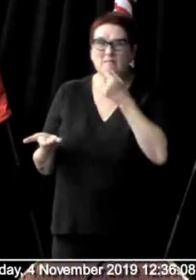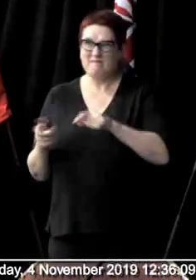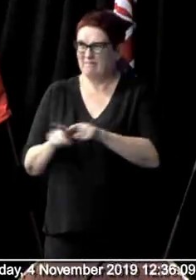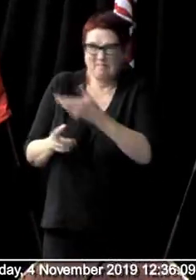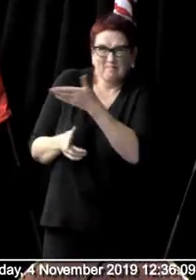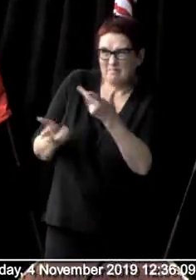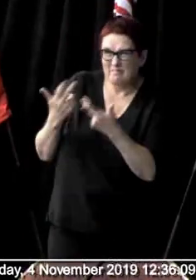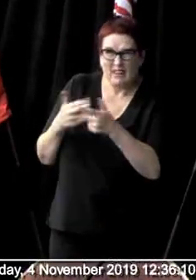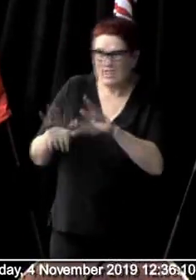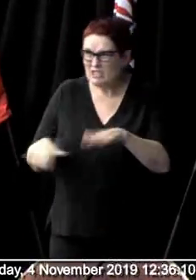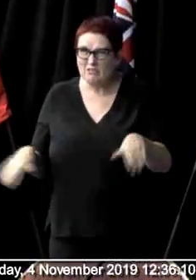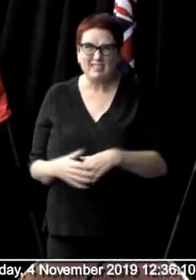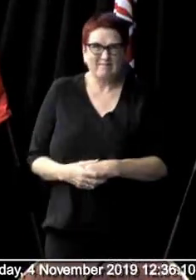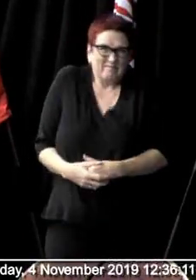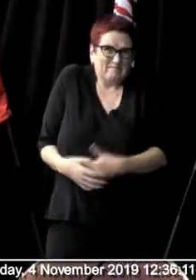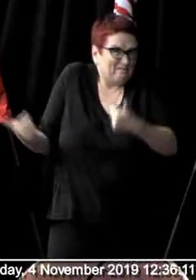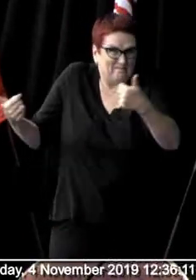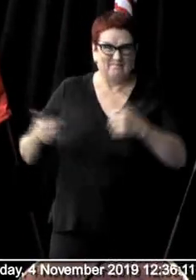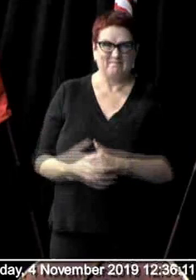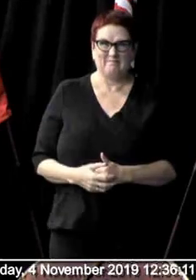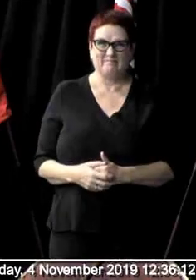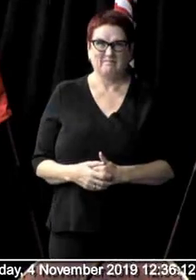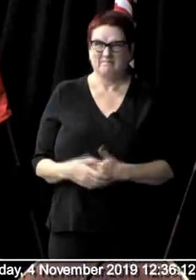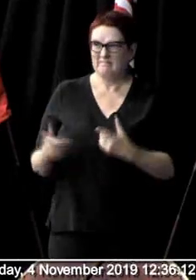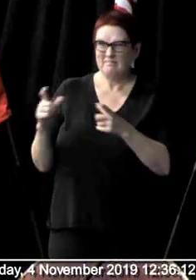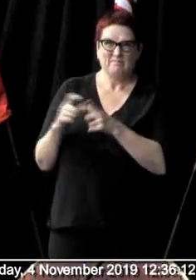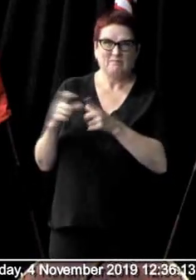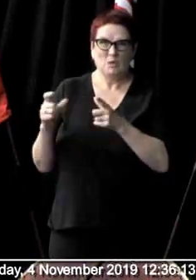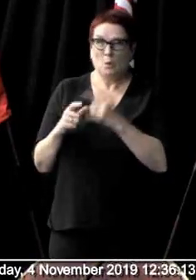Her anxiety had not – you know, she was – she was just frozen all the time after that